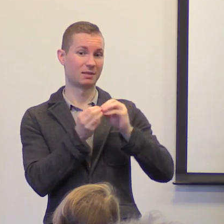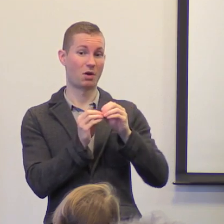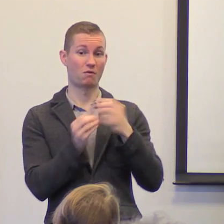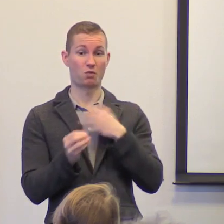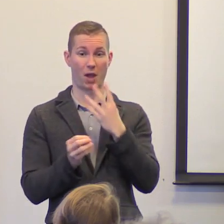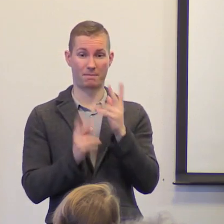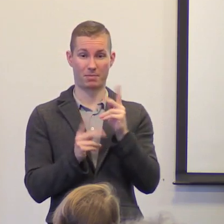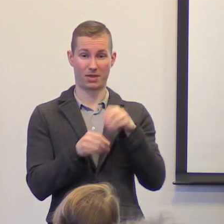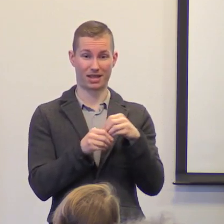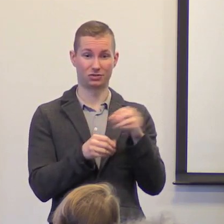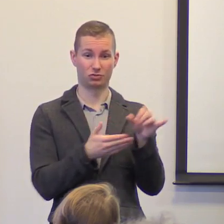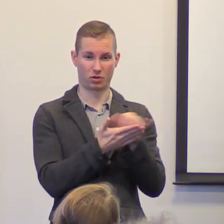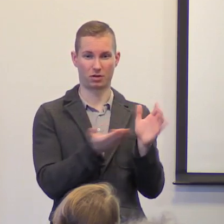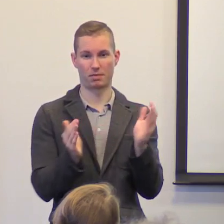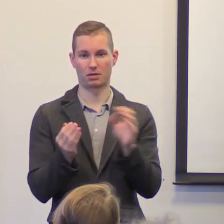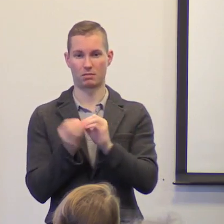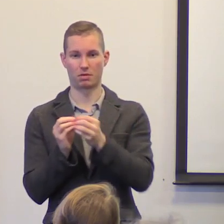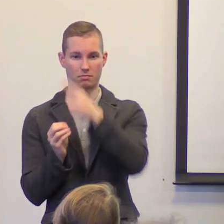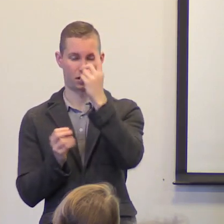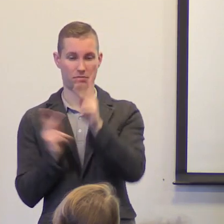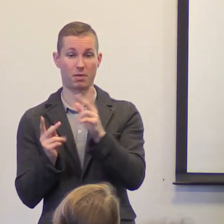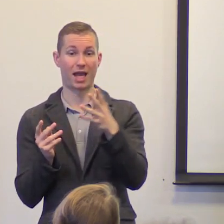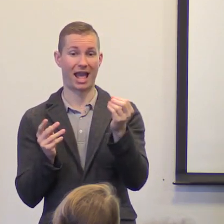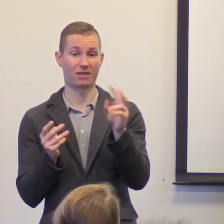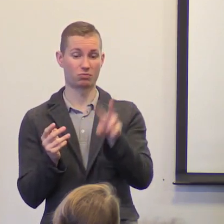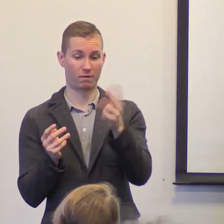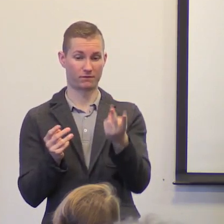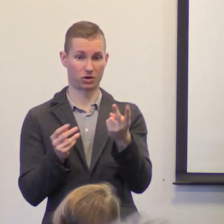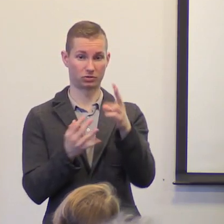to the number of black people, and the reverse chart underneath is the number of total of